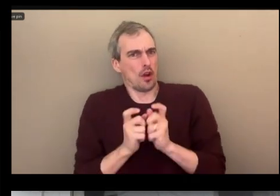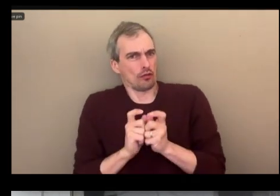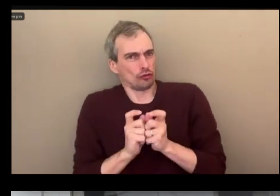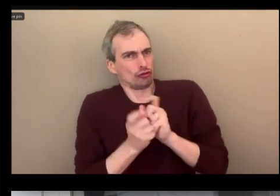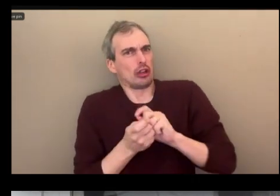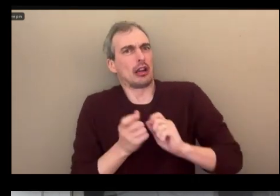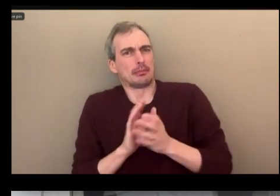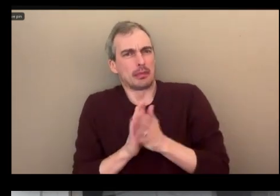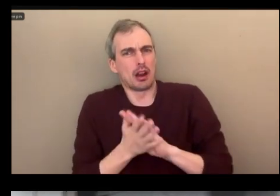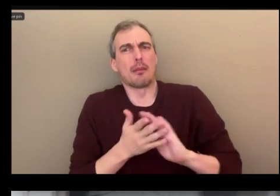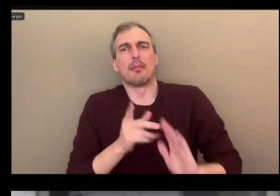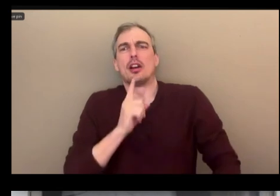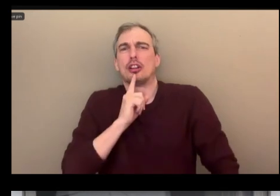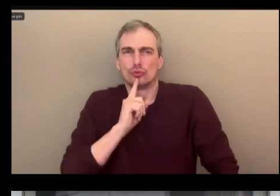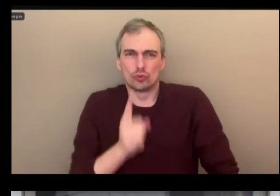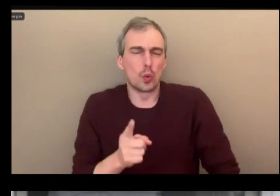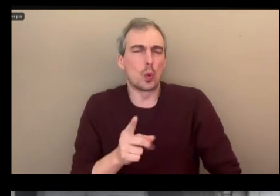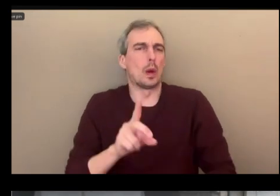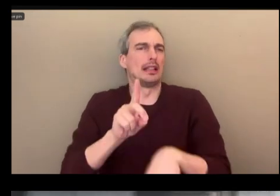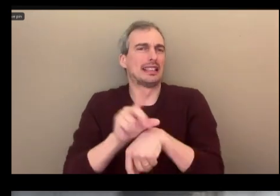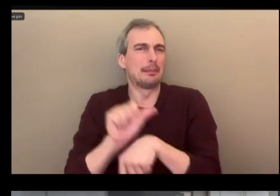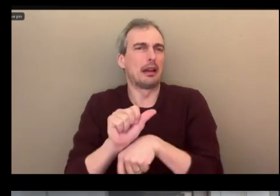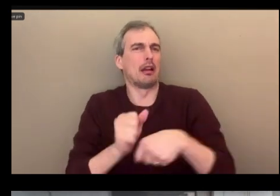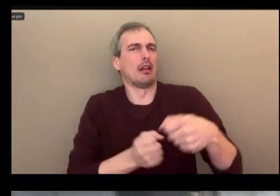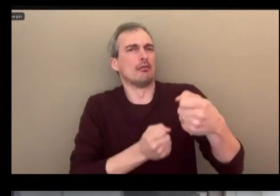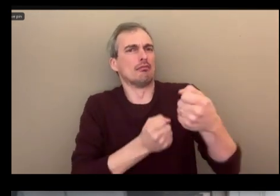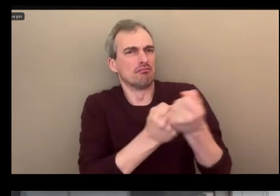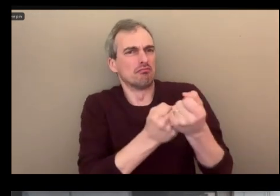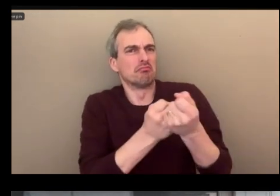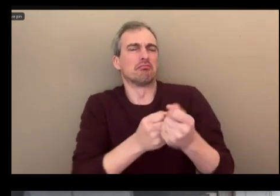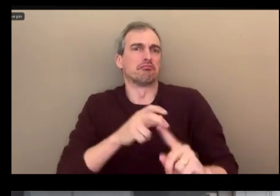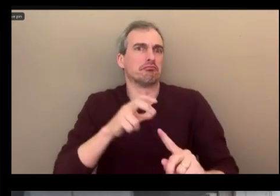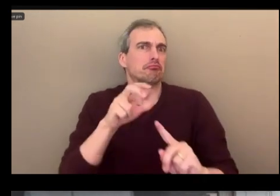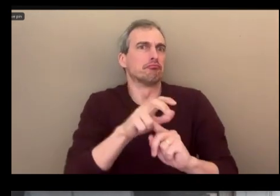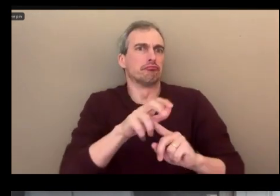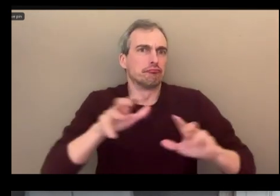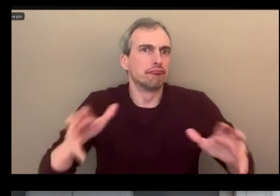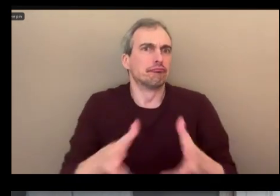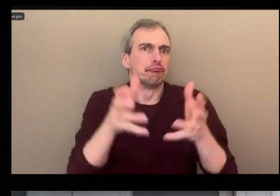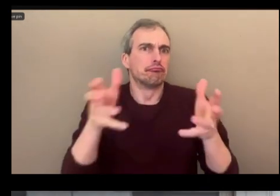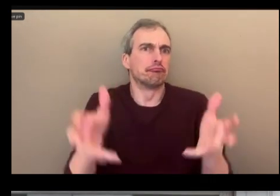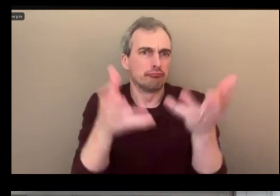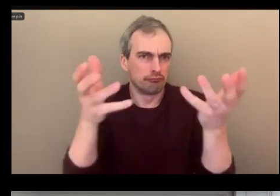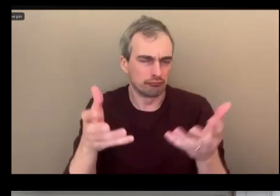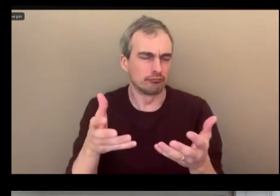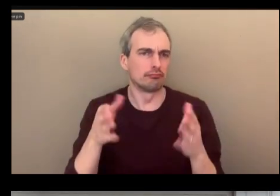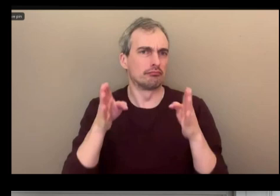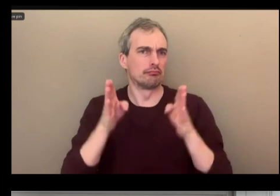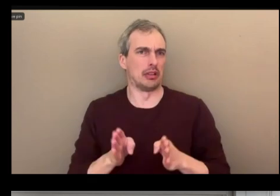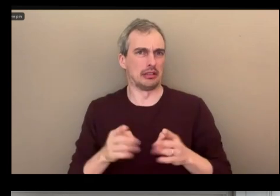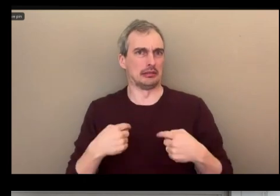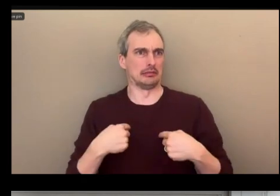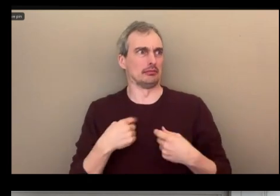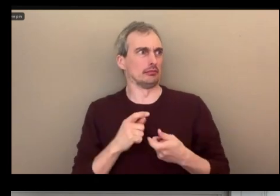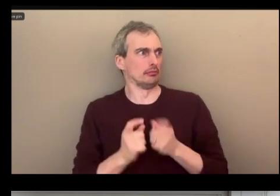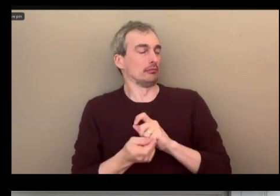And a little personal story behind this is that when I started this nine years ago, I was a person that did not have a disability.